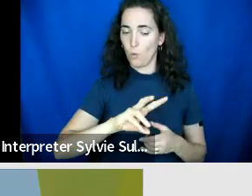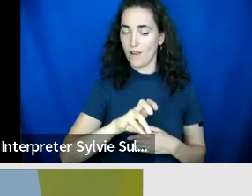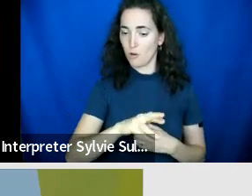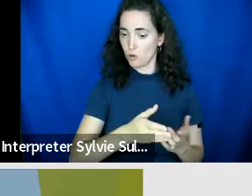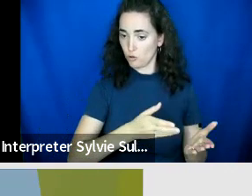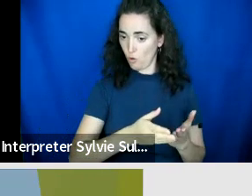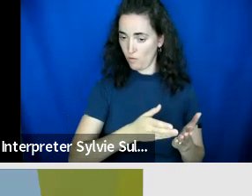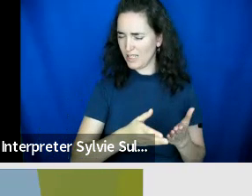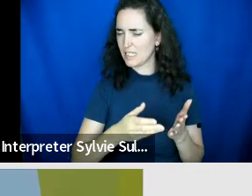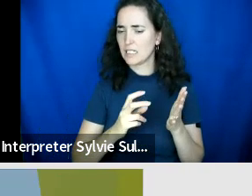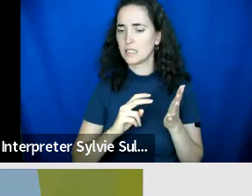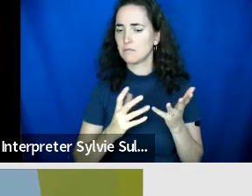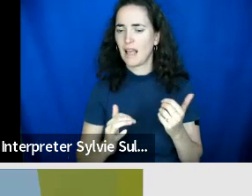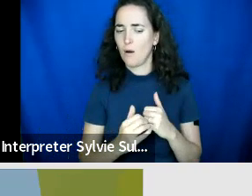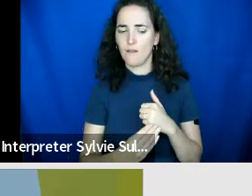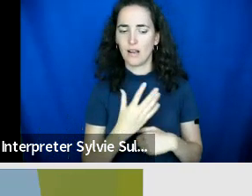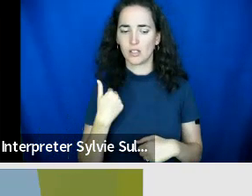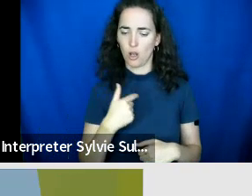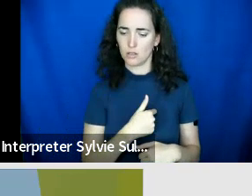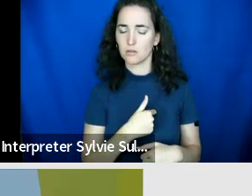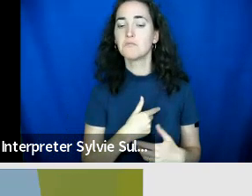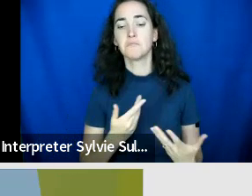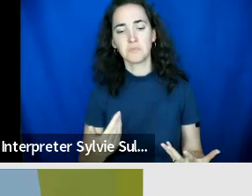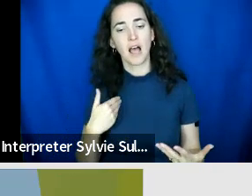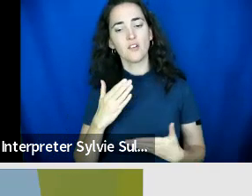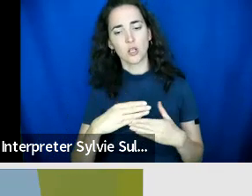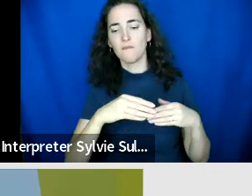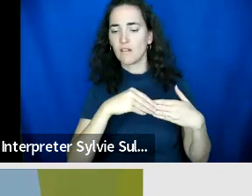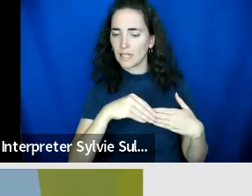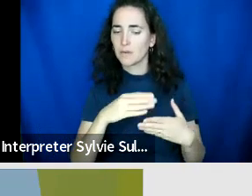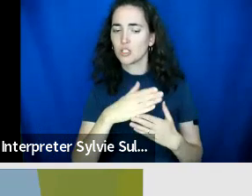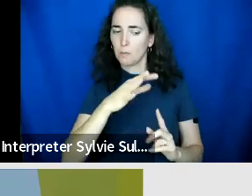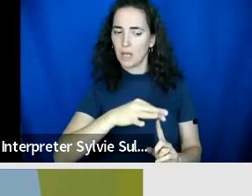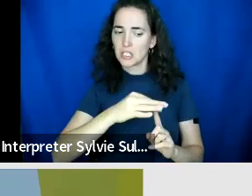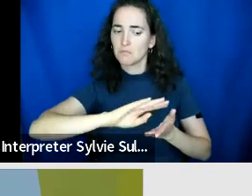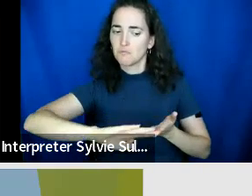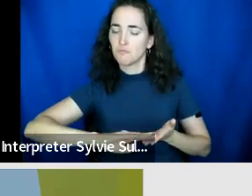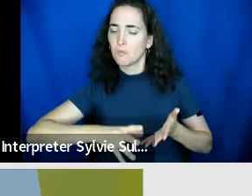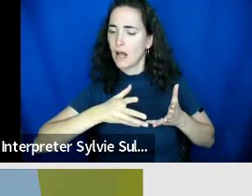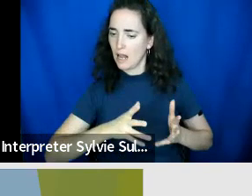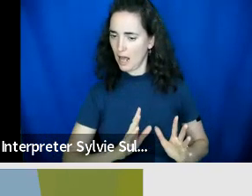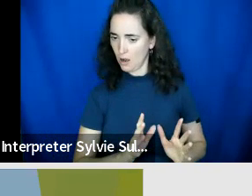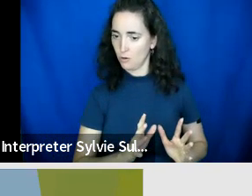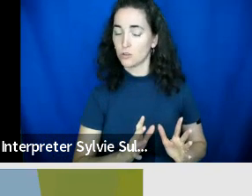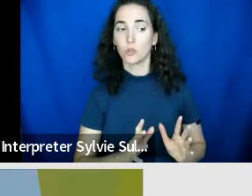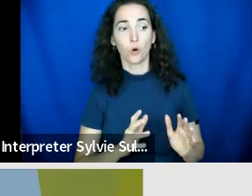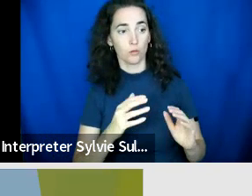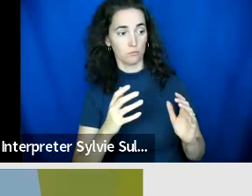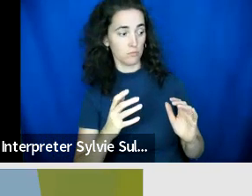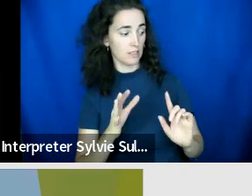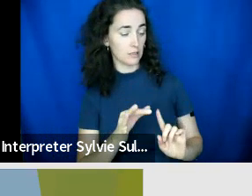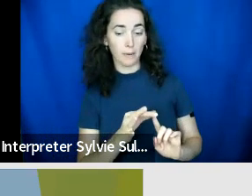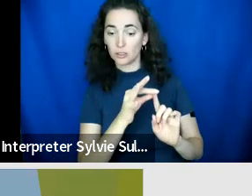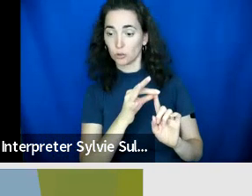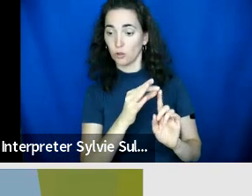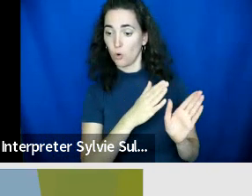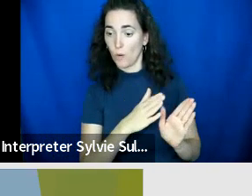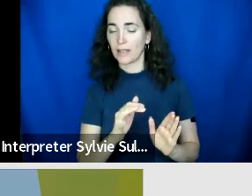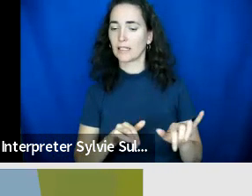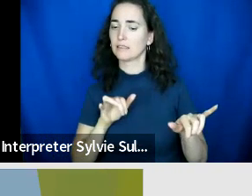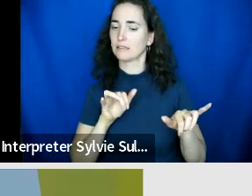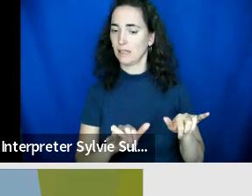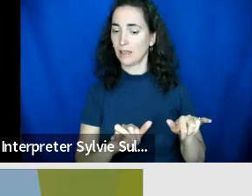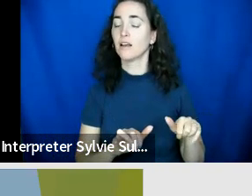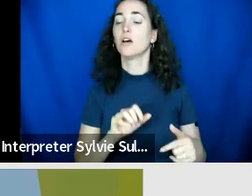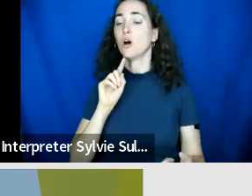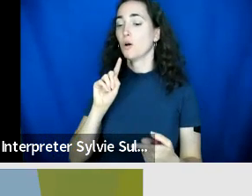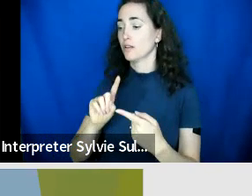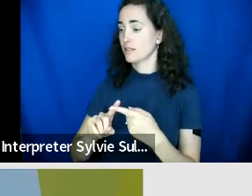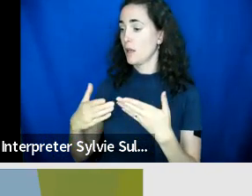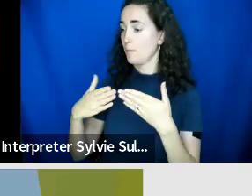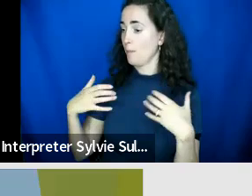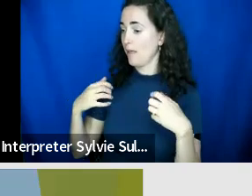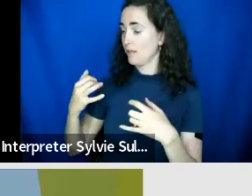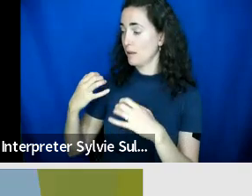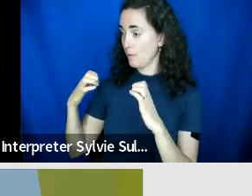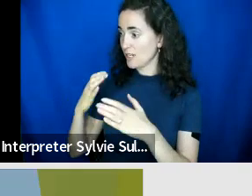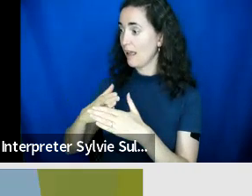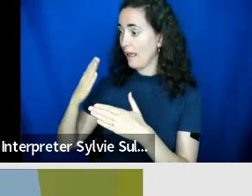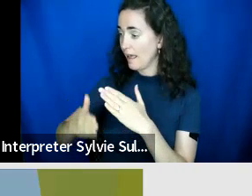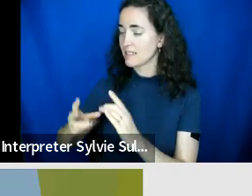We have several flexibilities and exceptions that are in place and we've got permission for those to stay in place until 6 months after the end of the public health emergency.